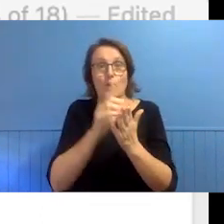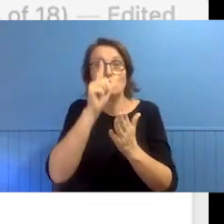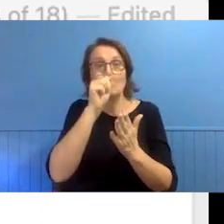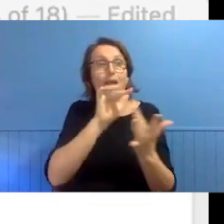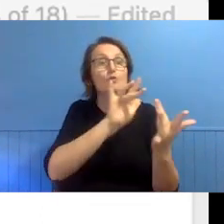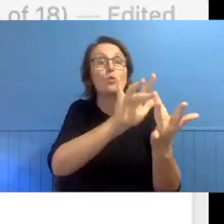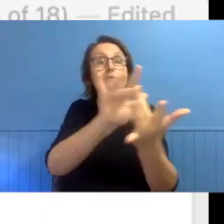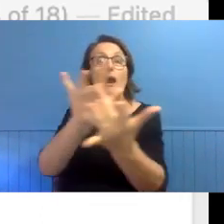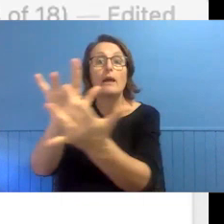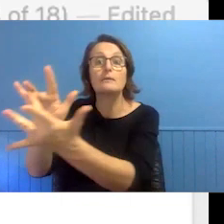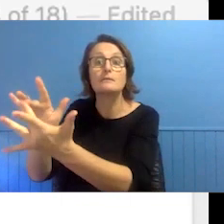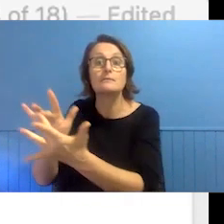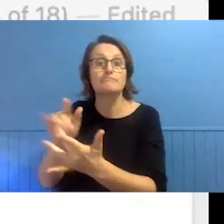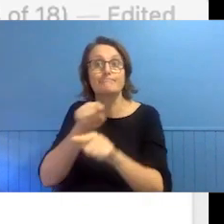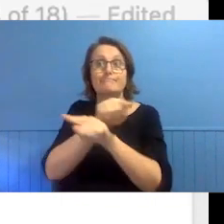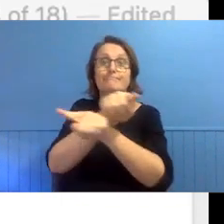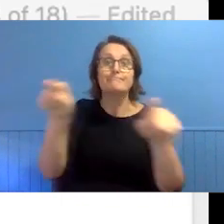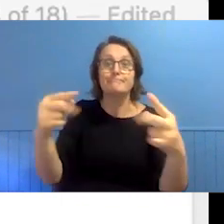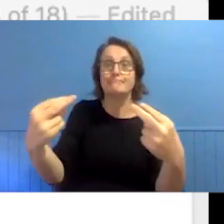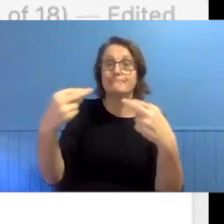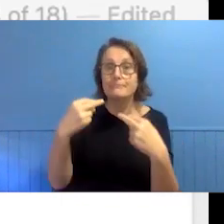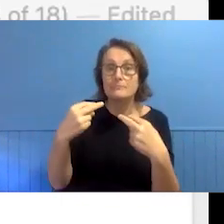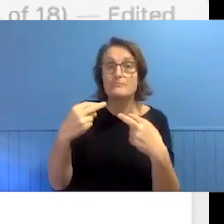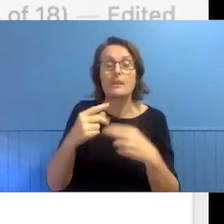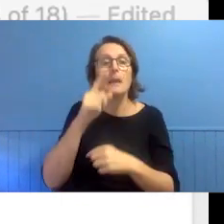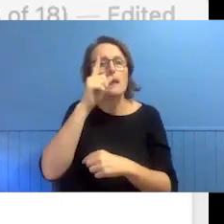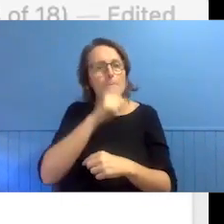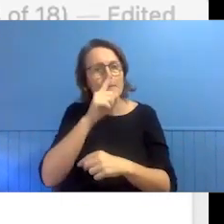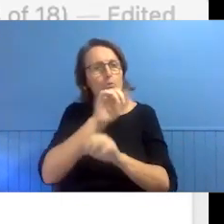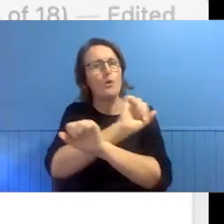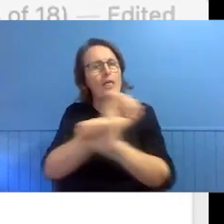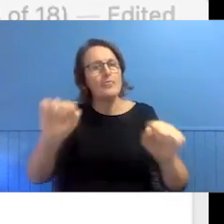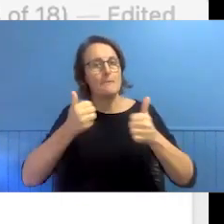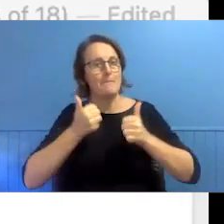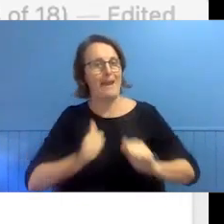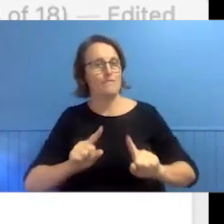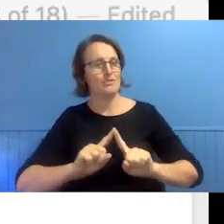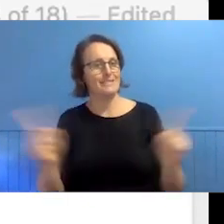people behave differently when they go online. So one of the ways that